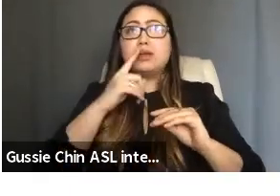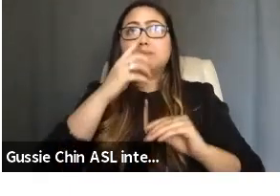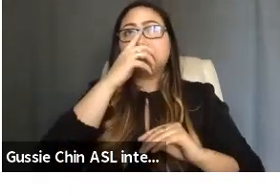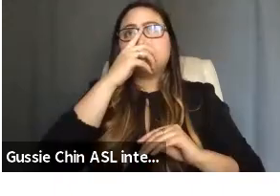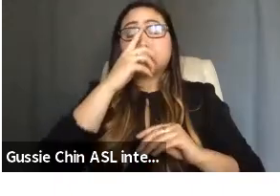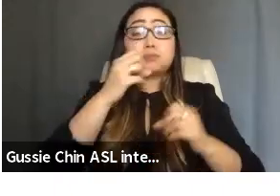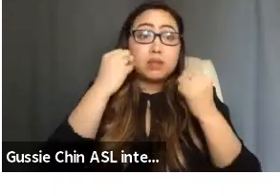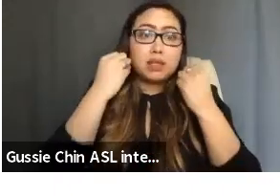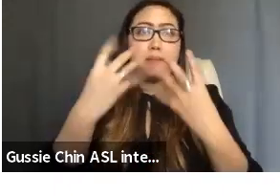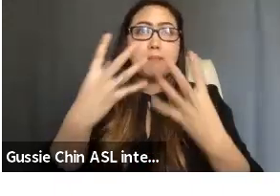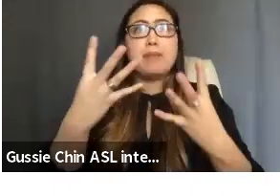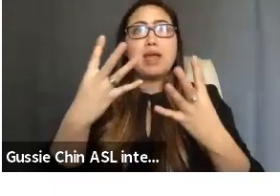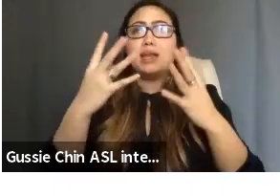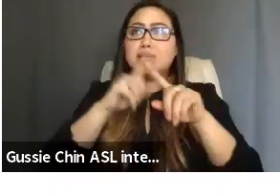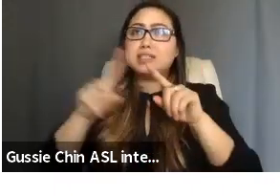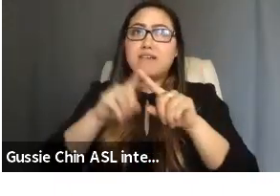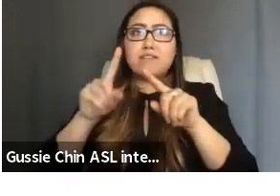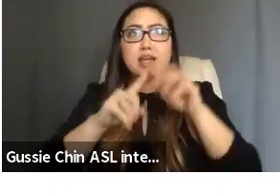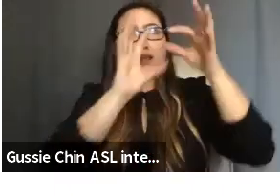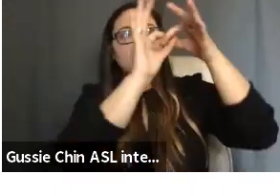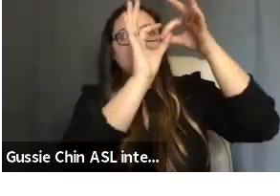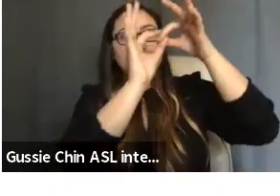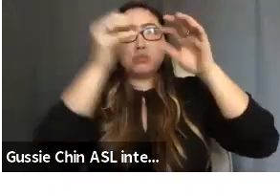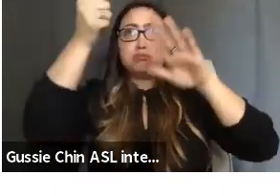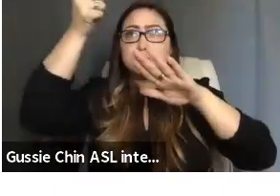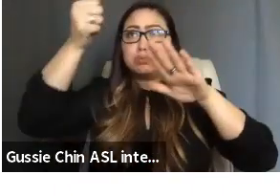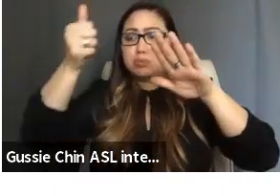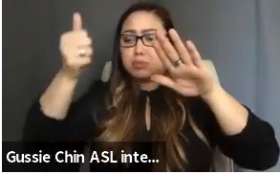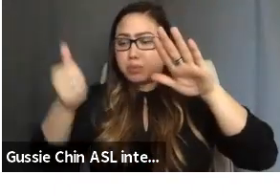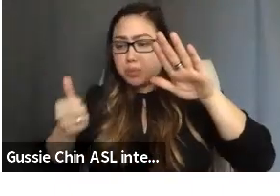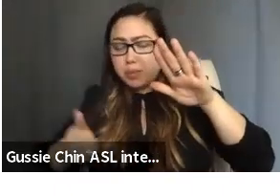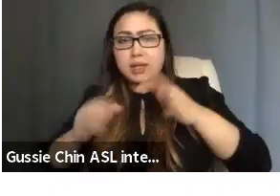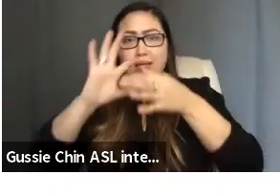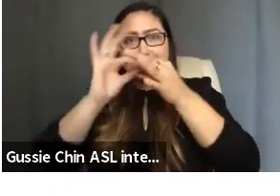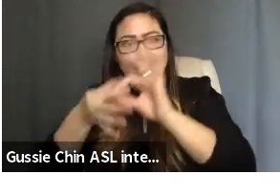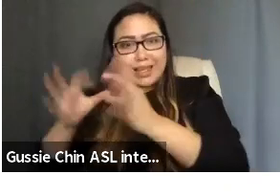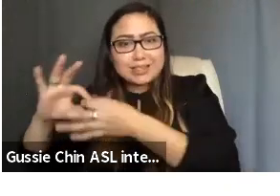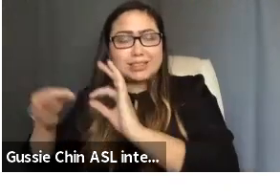in the chain, so many different partners through which information about community needs needed to